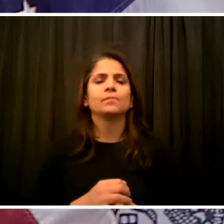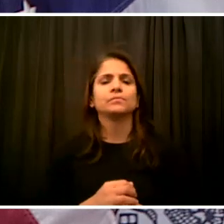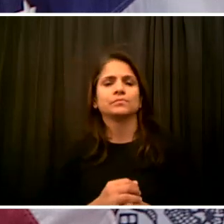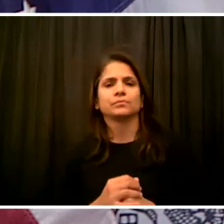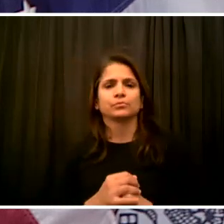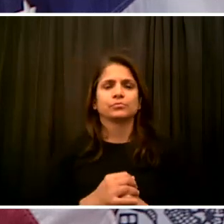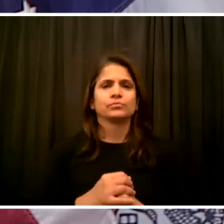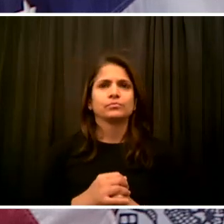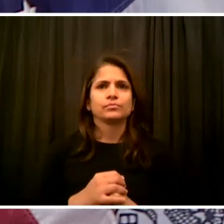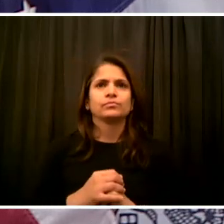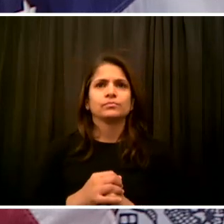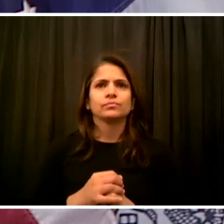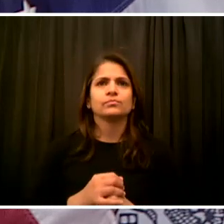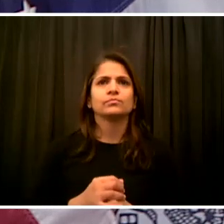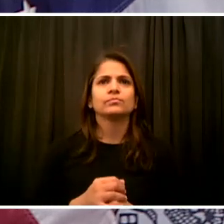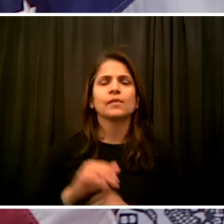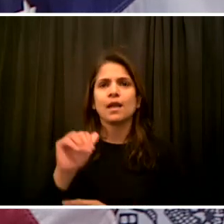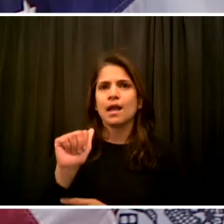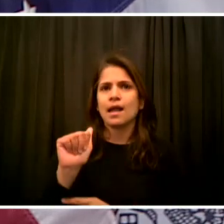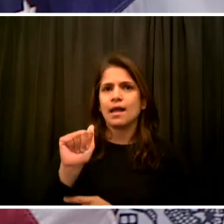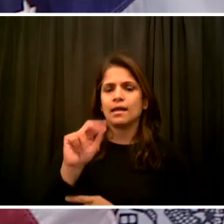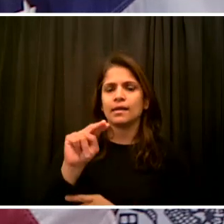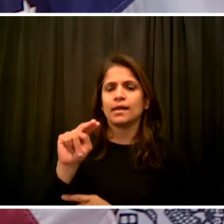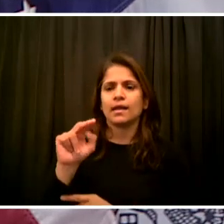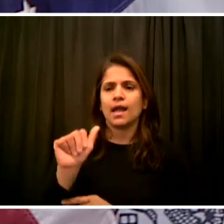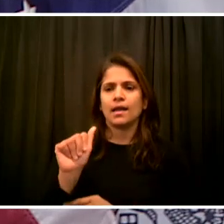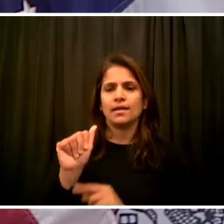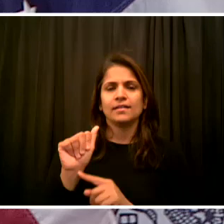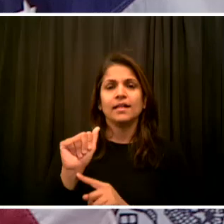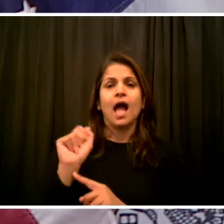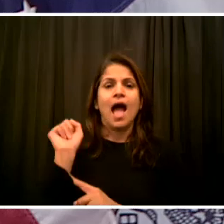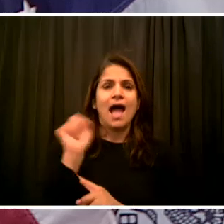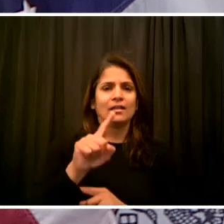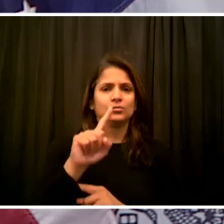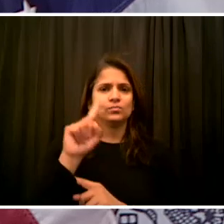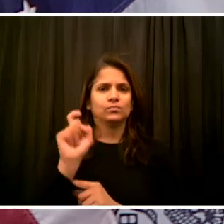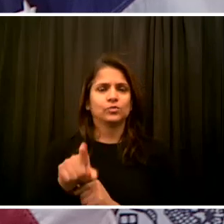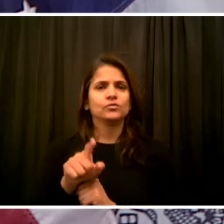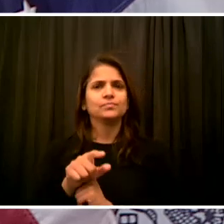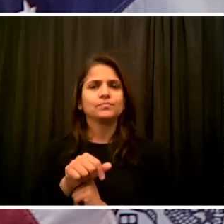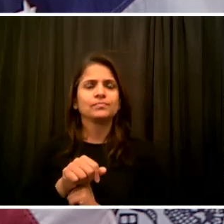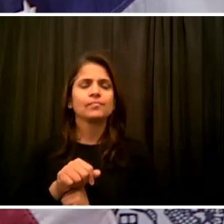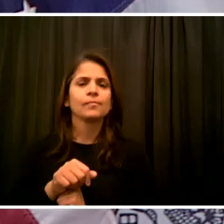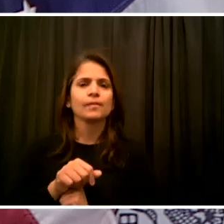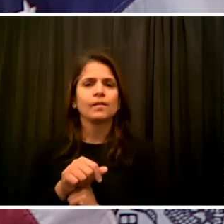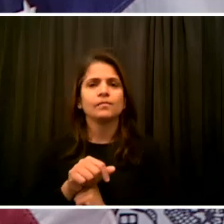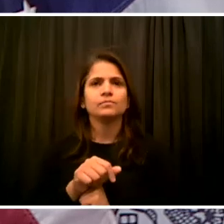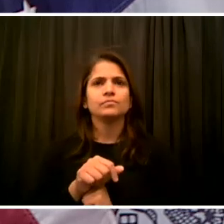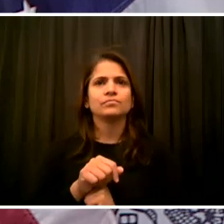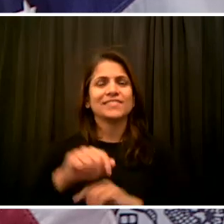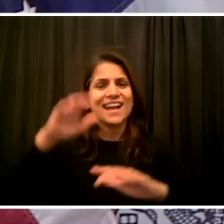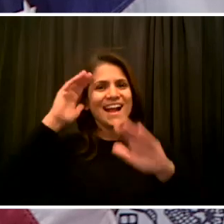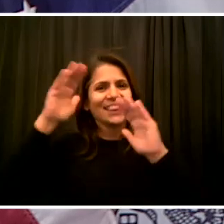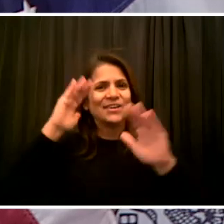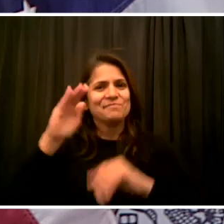AND WHERE IT WILL EVOVLE NDA MKEA SURE AS MANY KIDS AT POSSIBLE ARE REACHED IN THE MIDDLE OF THIS.